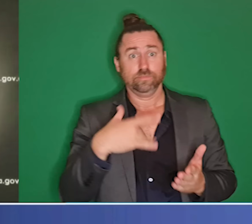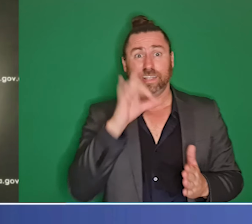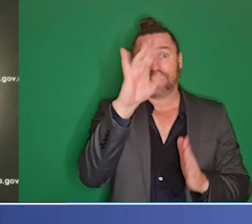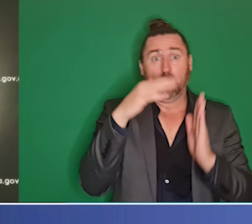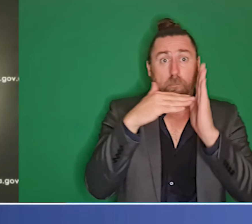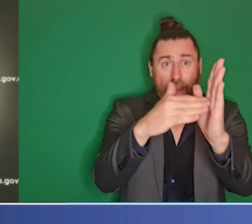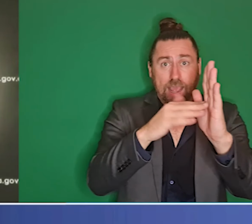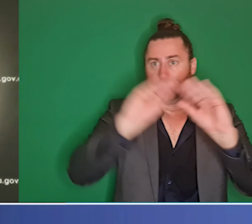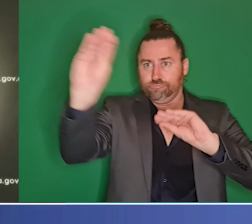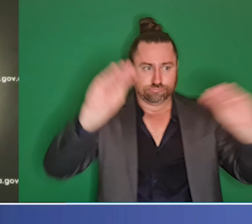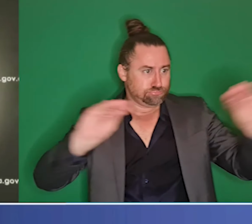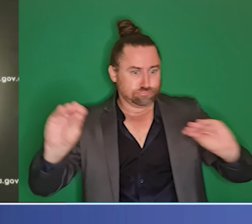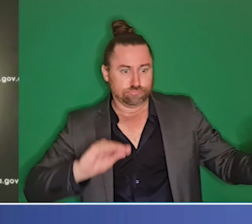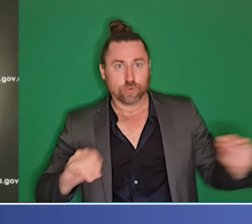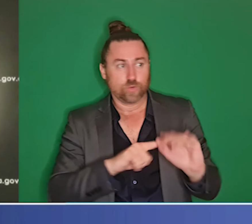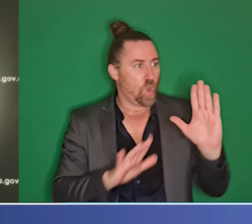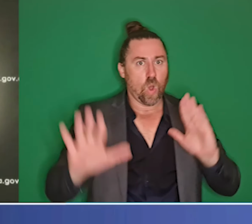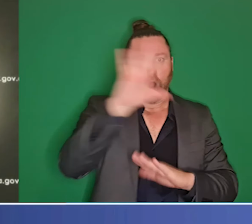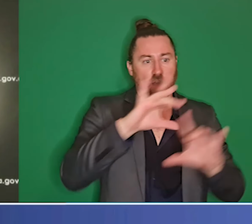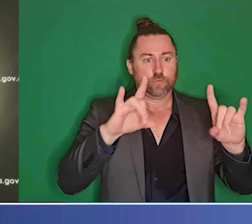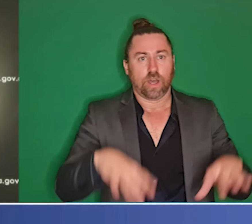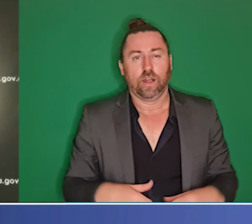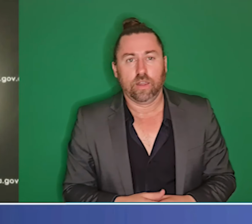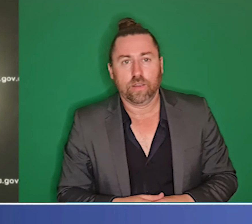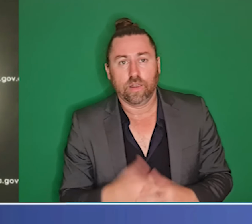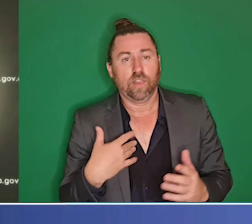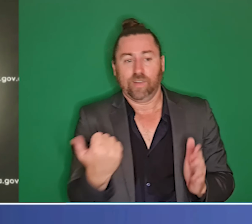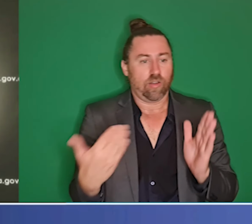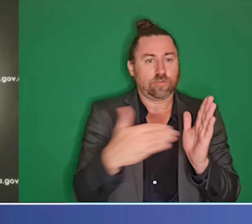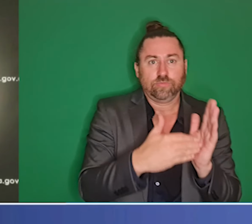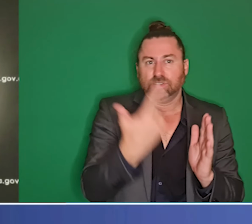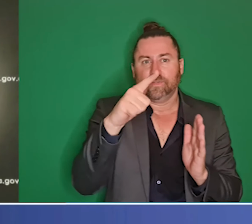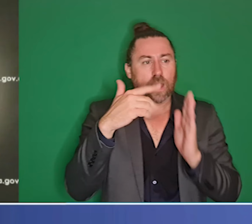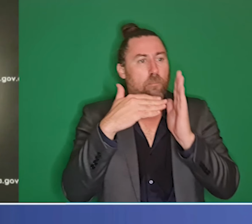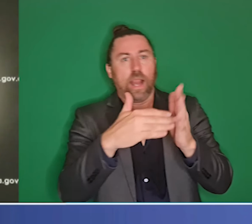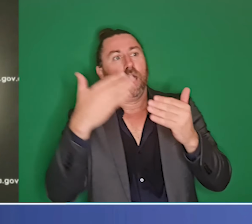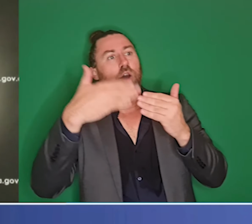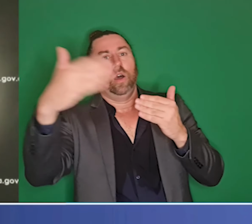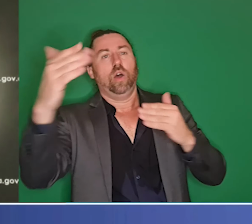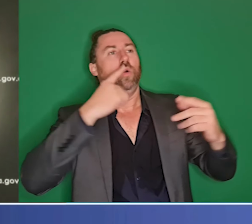We've got 70 million to assist with aged care, going forward.